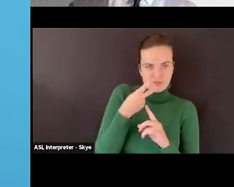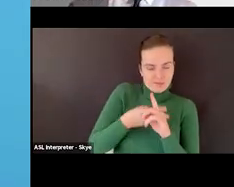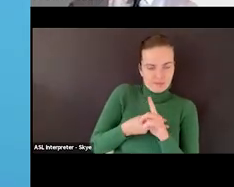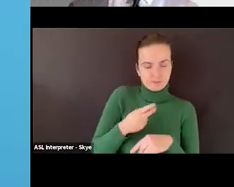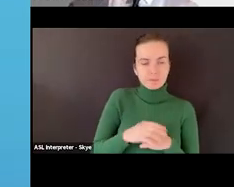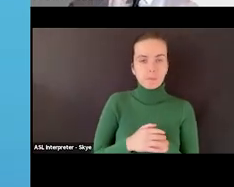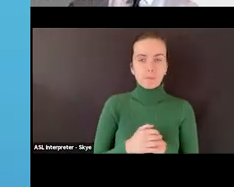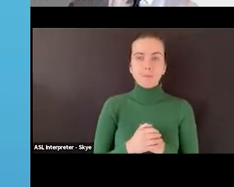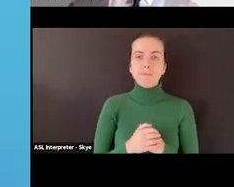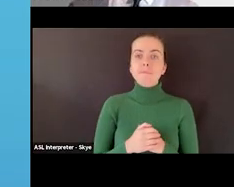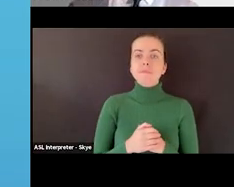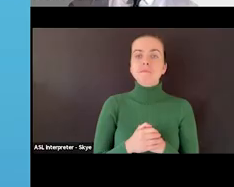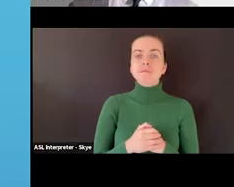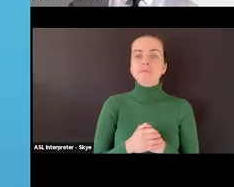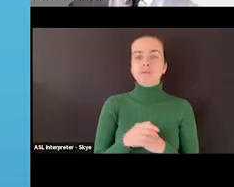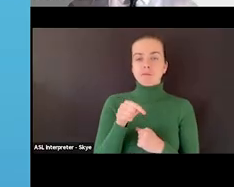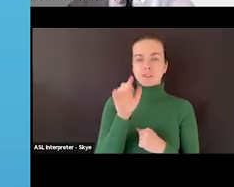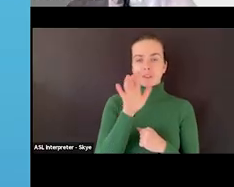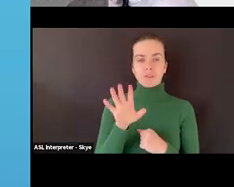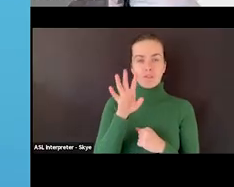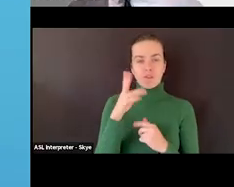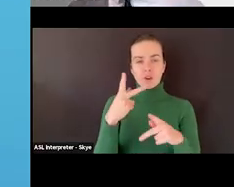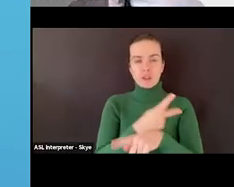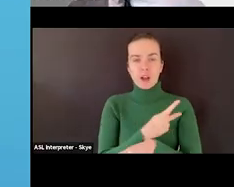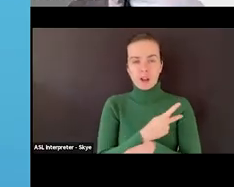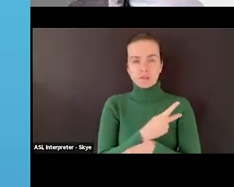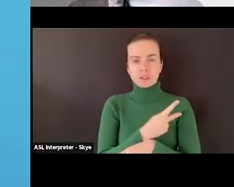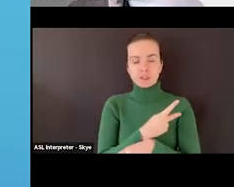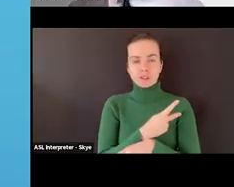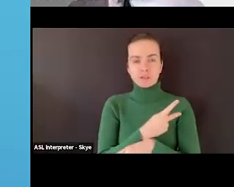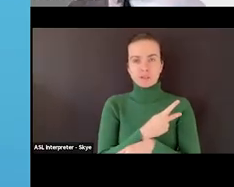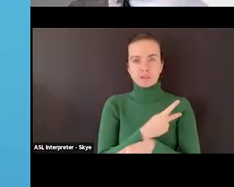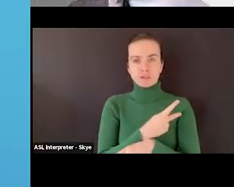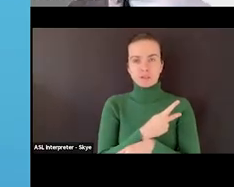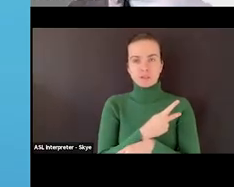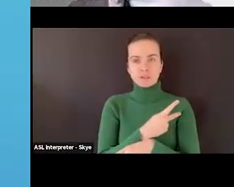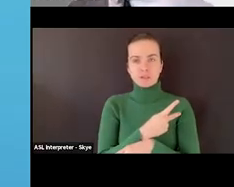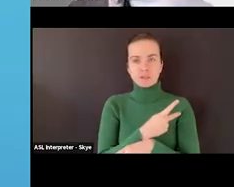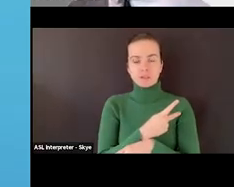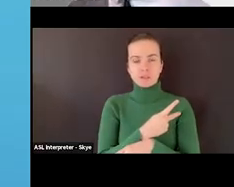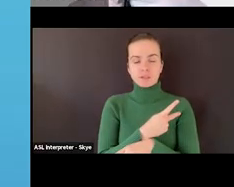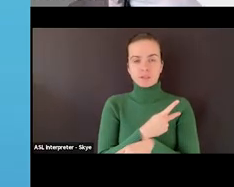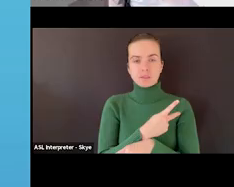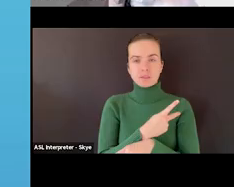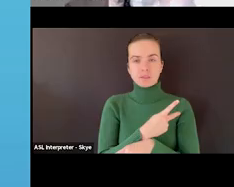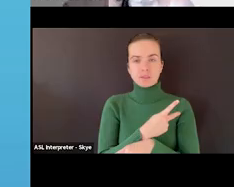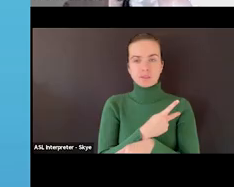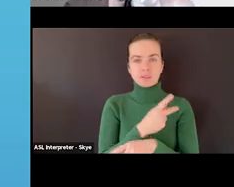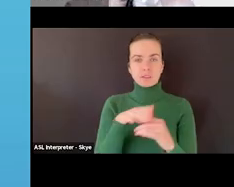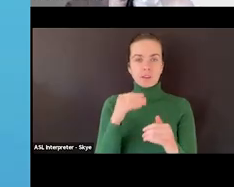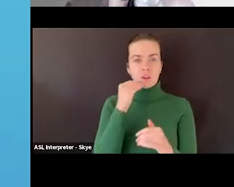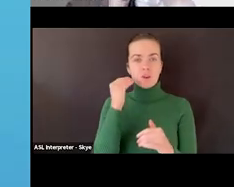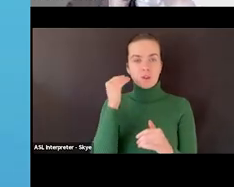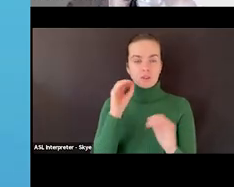two months. This is about four times greater than homelessness, or not having their own